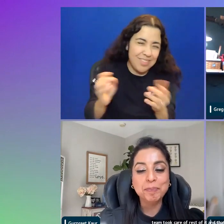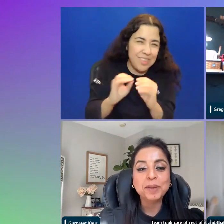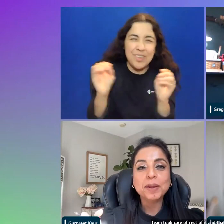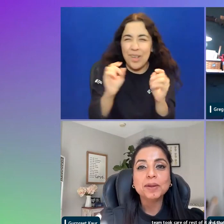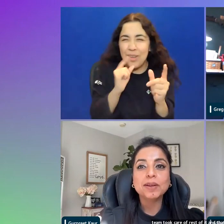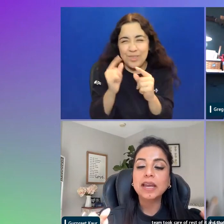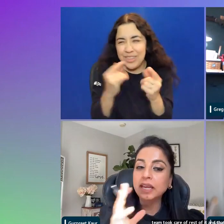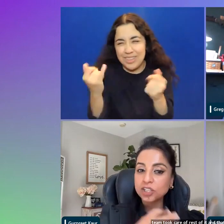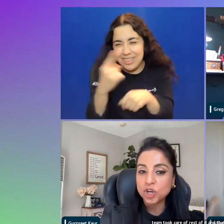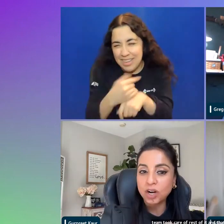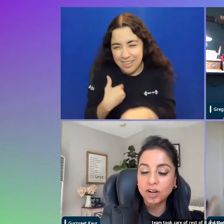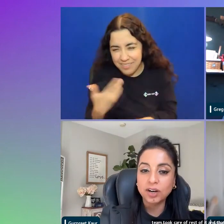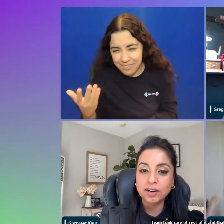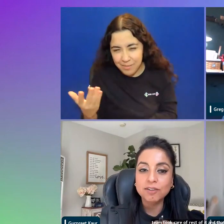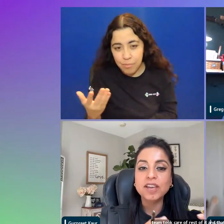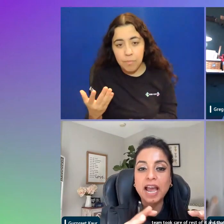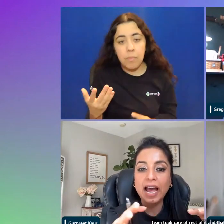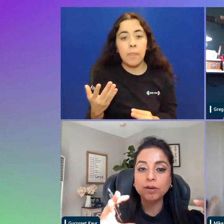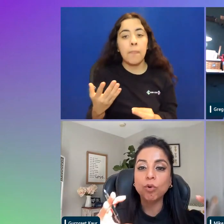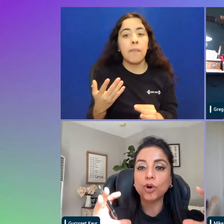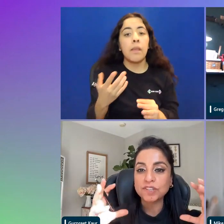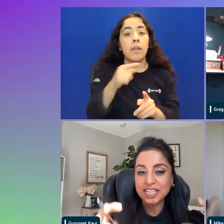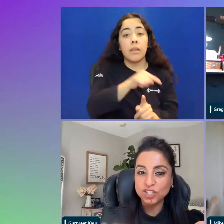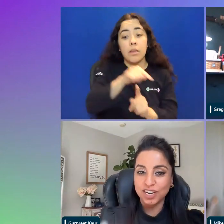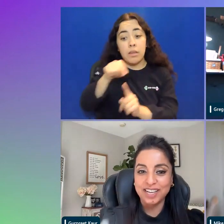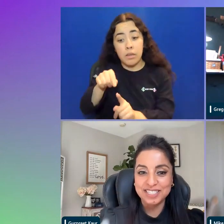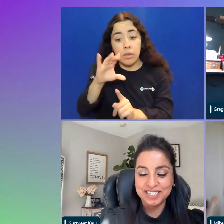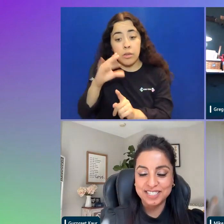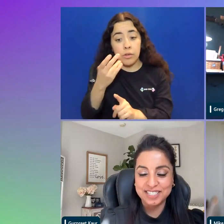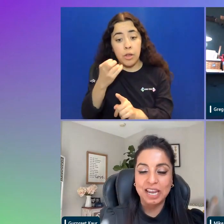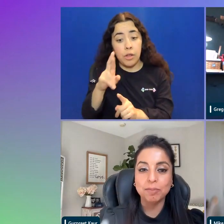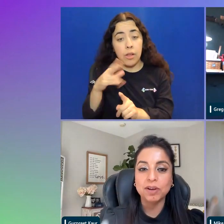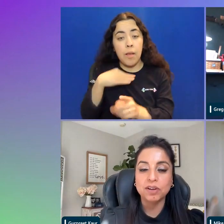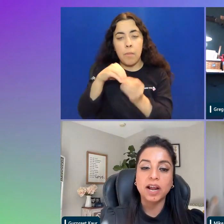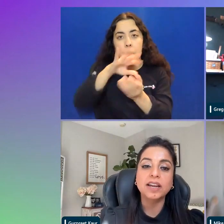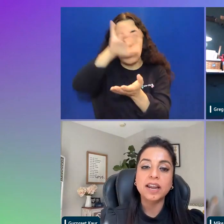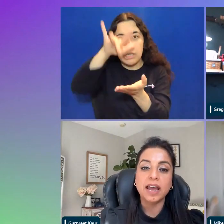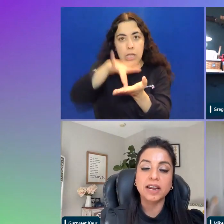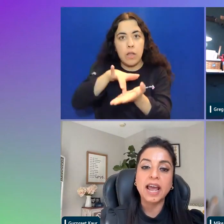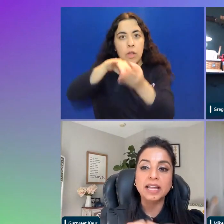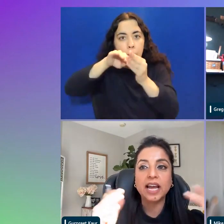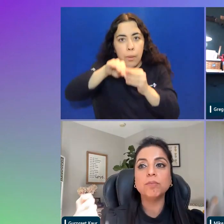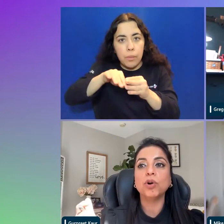There's no Twitter today. Um in charter we had more of a centralized team. Right. And at that point of time, I think the